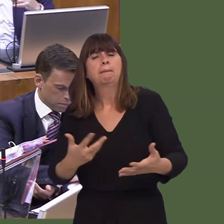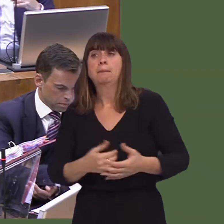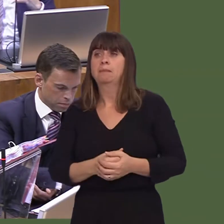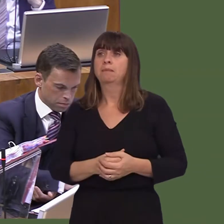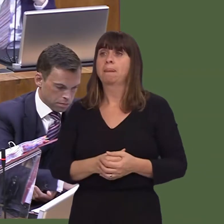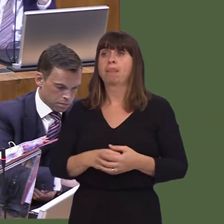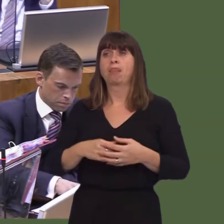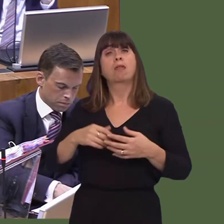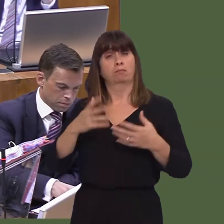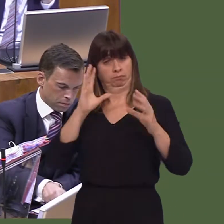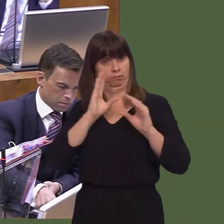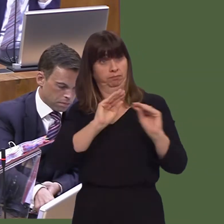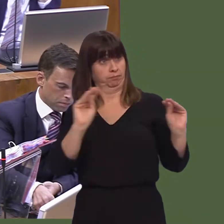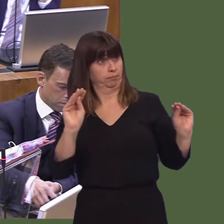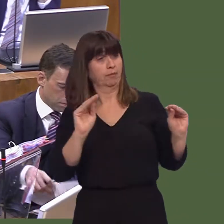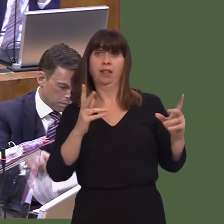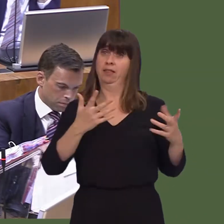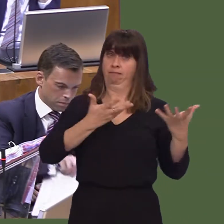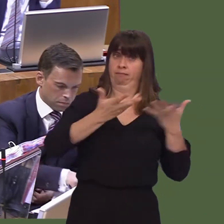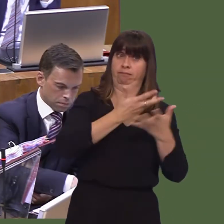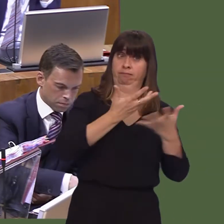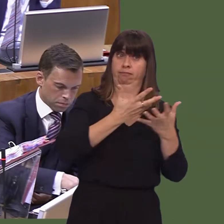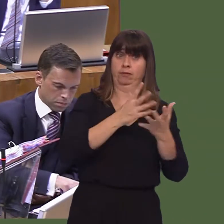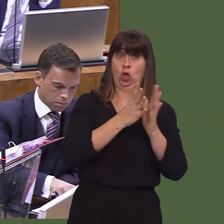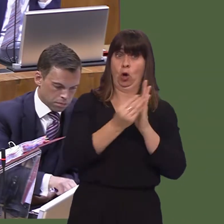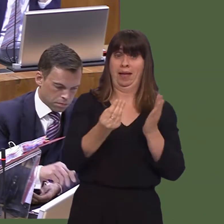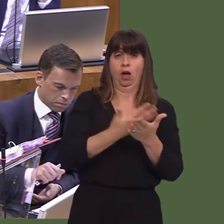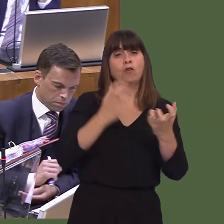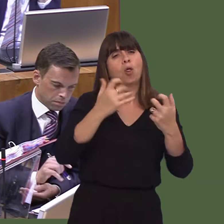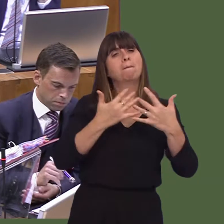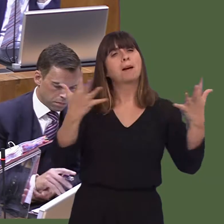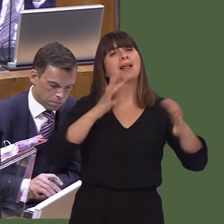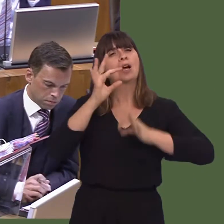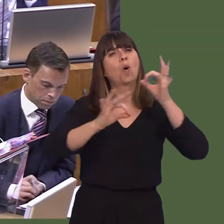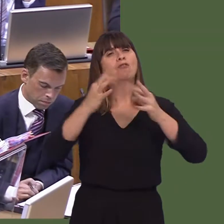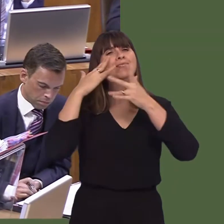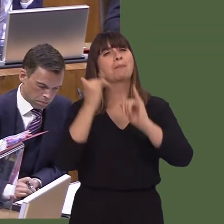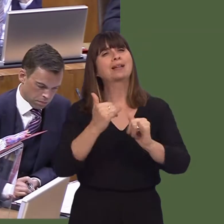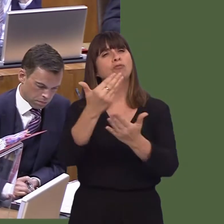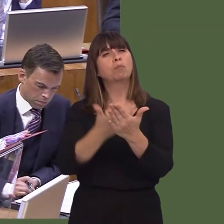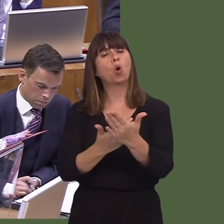benefit of the Assembly, officials have now received the copy of the public inquiry inspector's report, which they are preparing advice on.